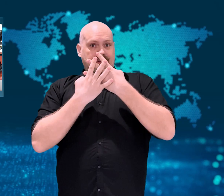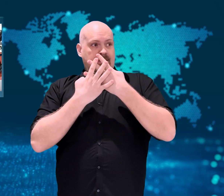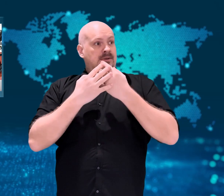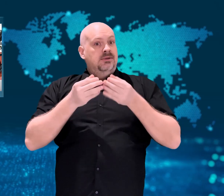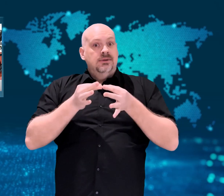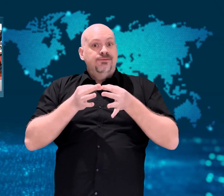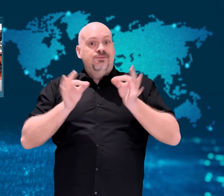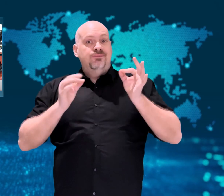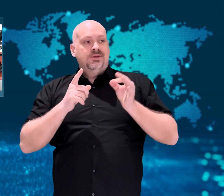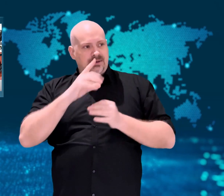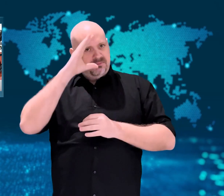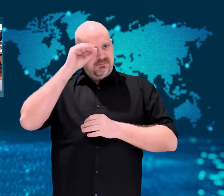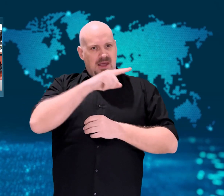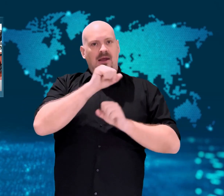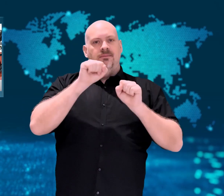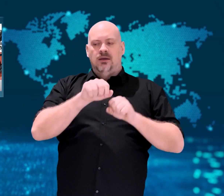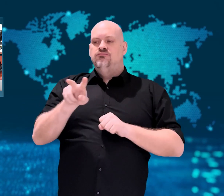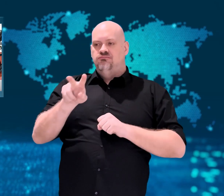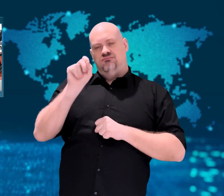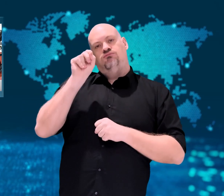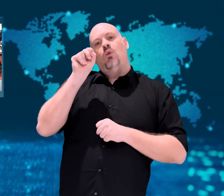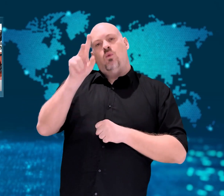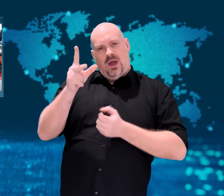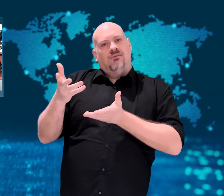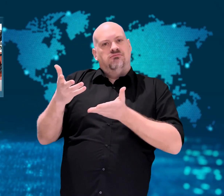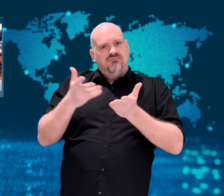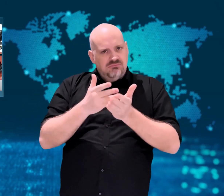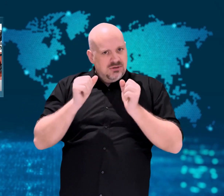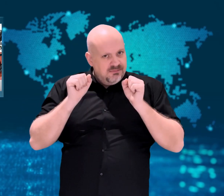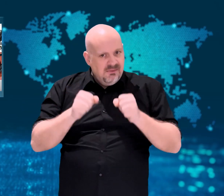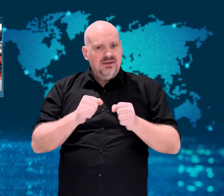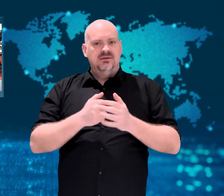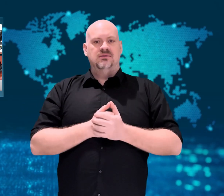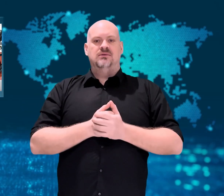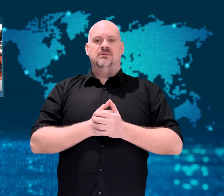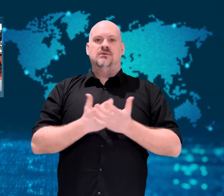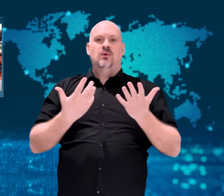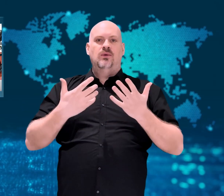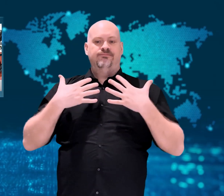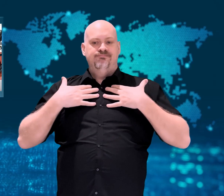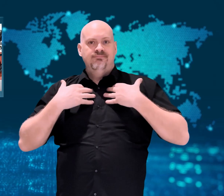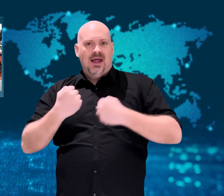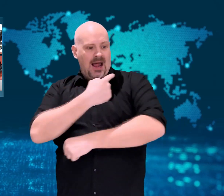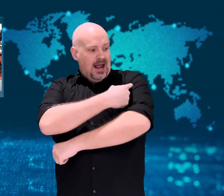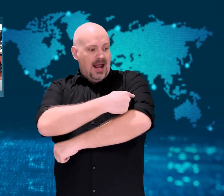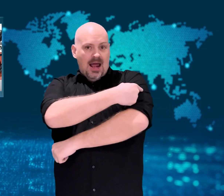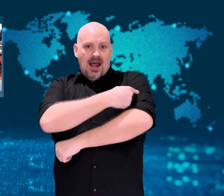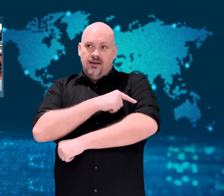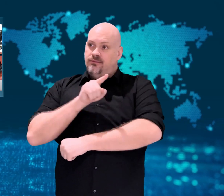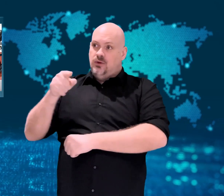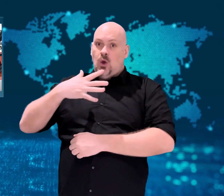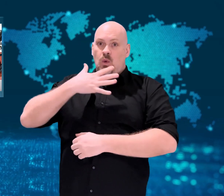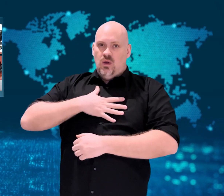before they can marry, leave prison,